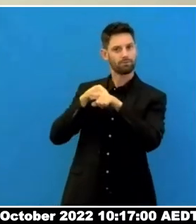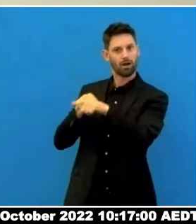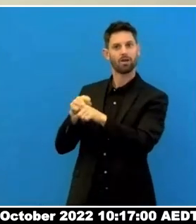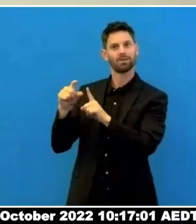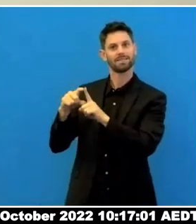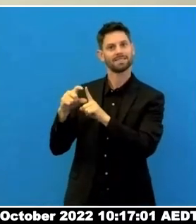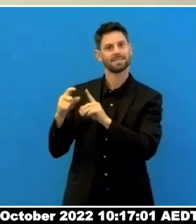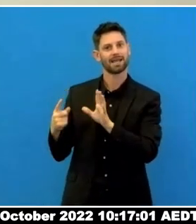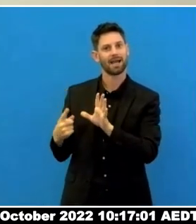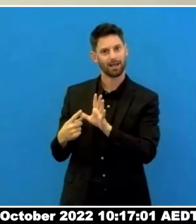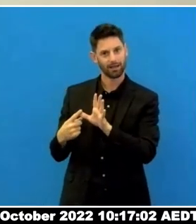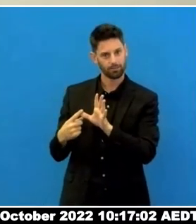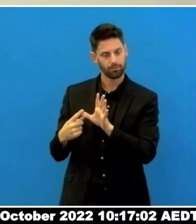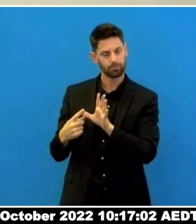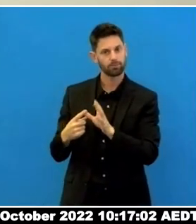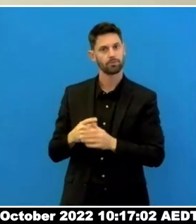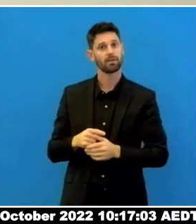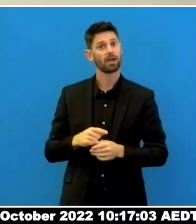In its reform agenda, the Human Rights Commission notes